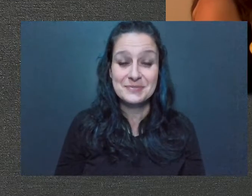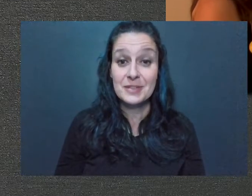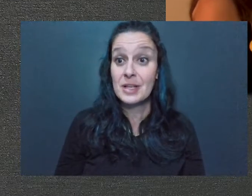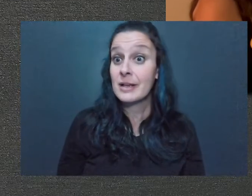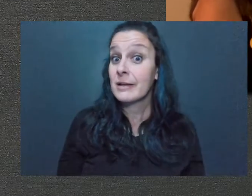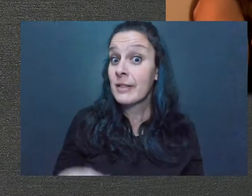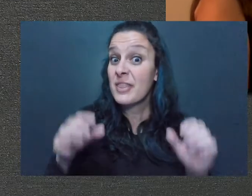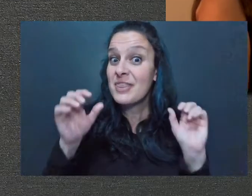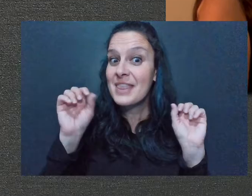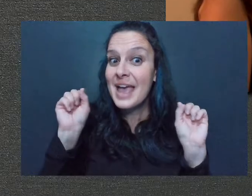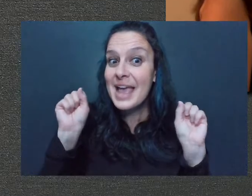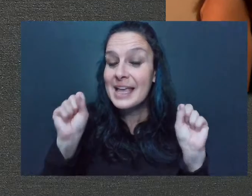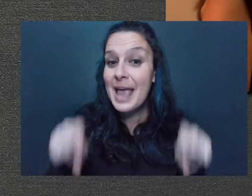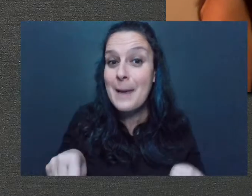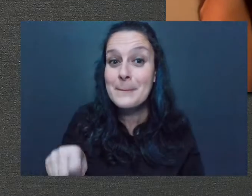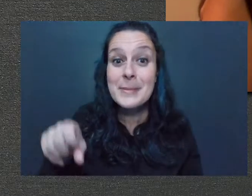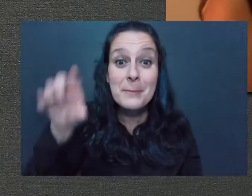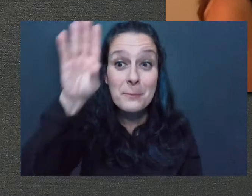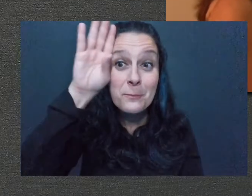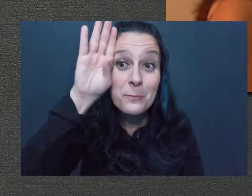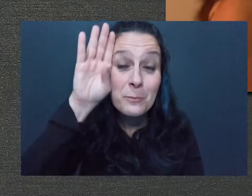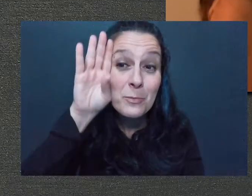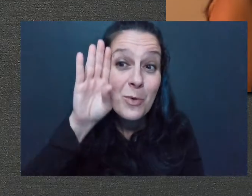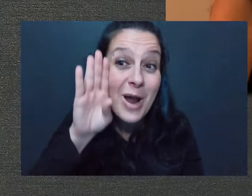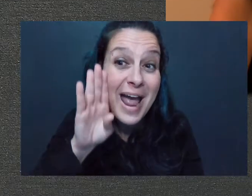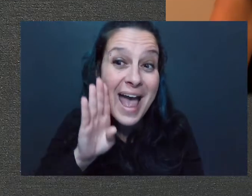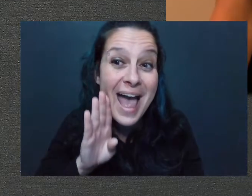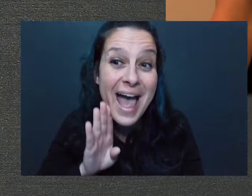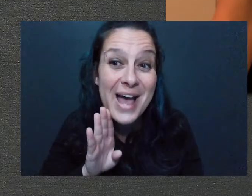or they can be brown.